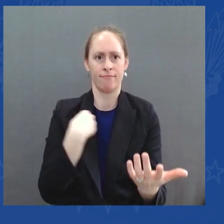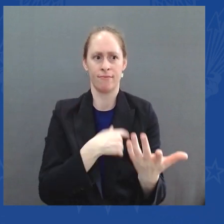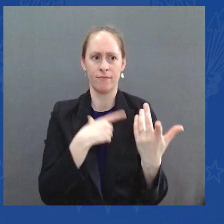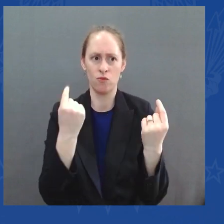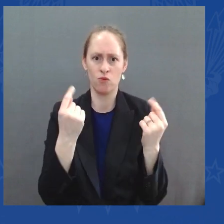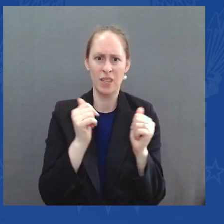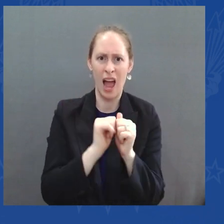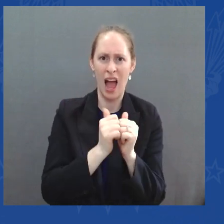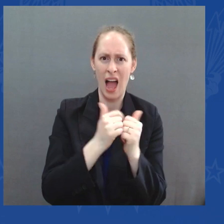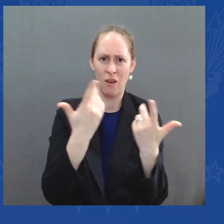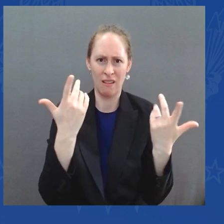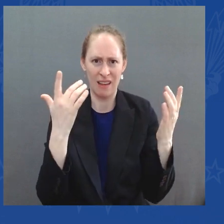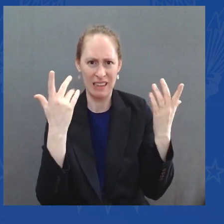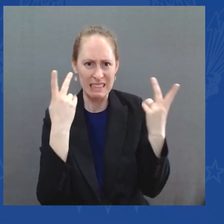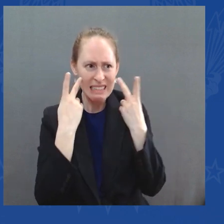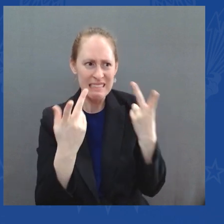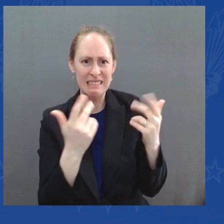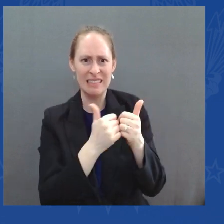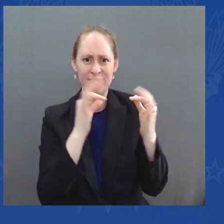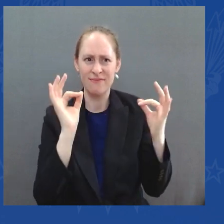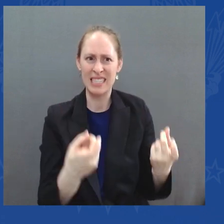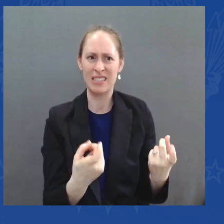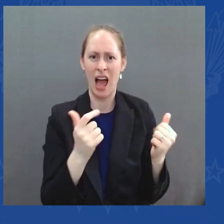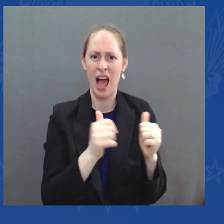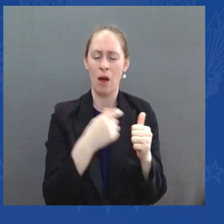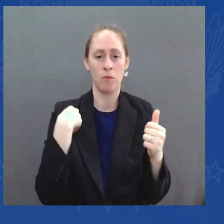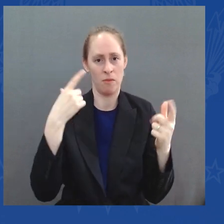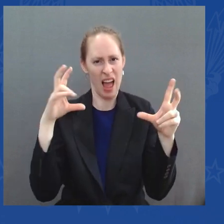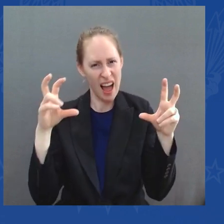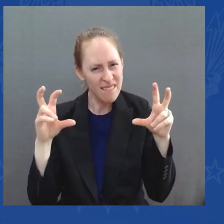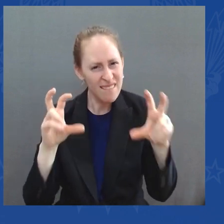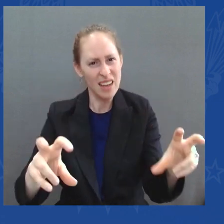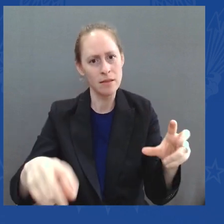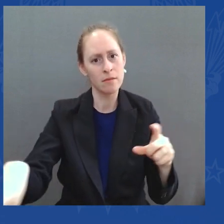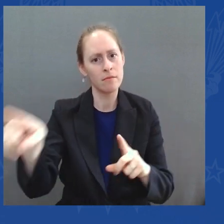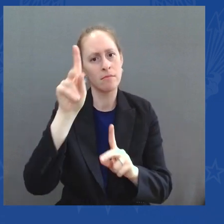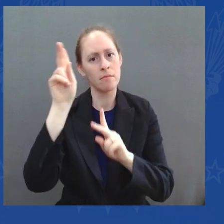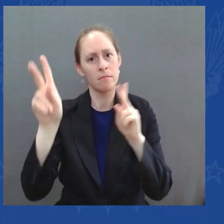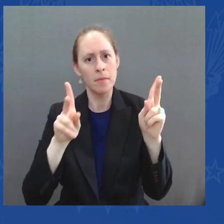who make the supply chain run. Trucking moves about 70 percent --